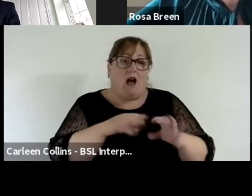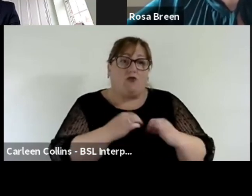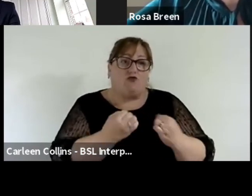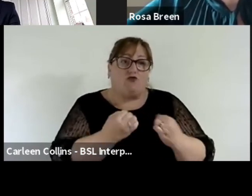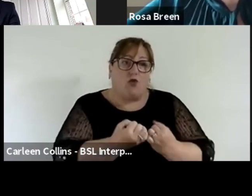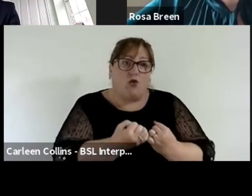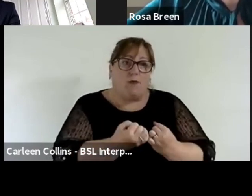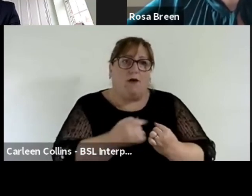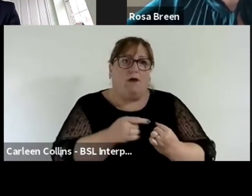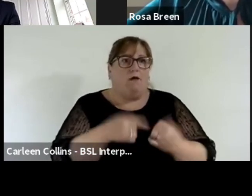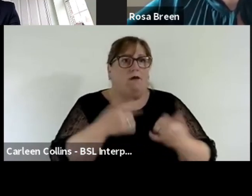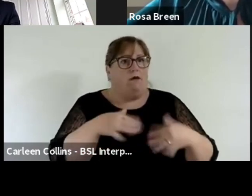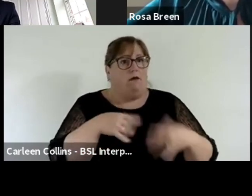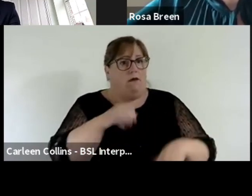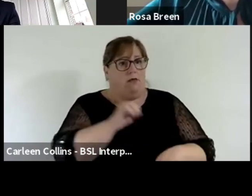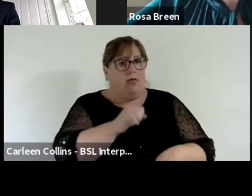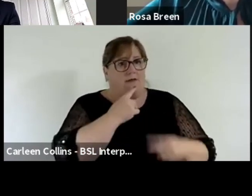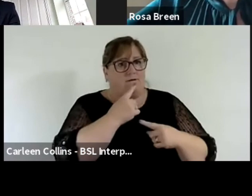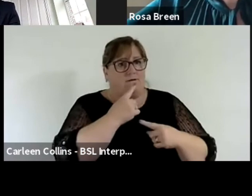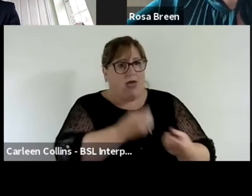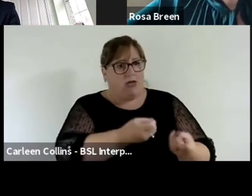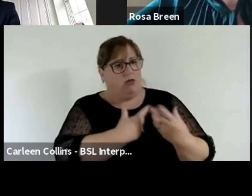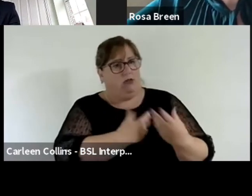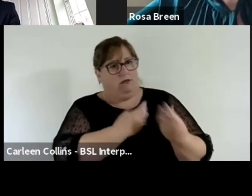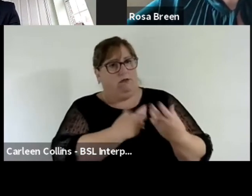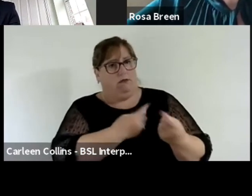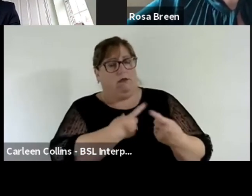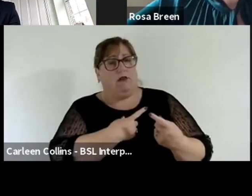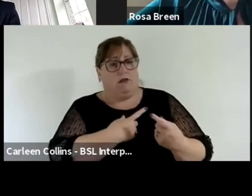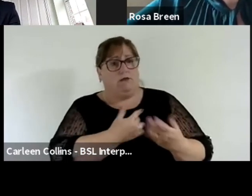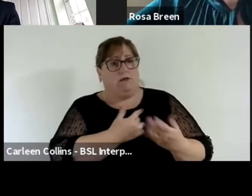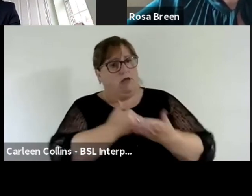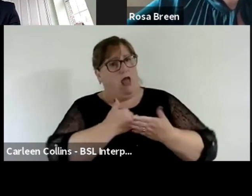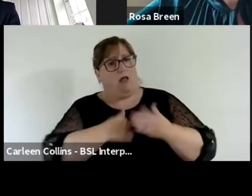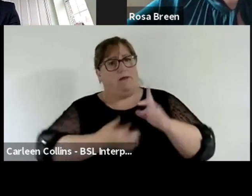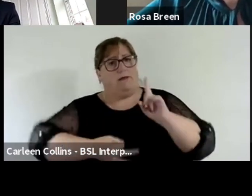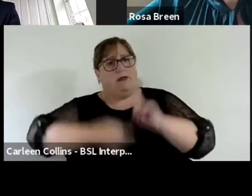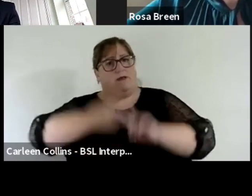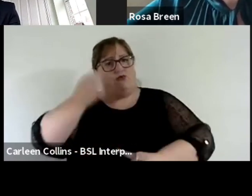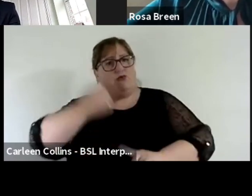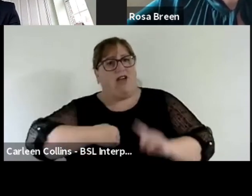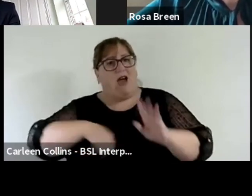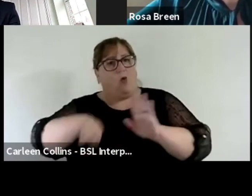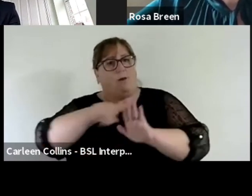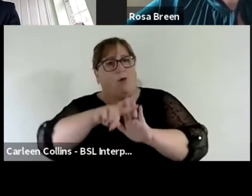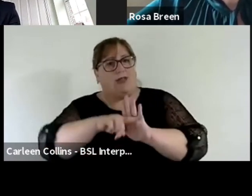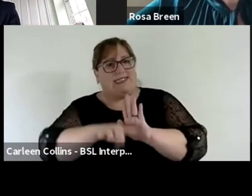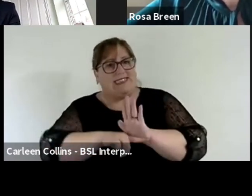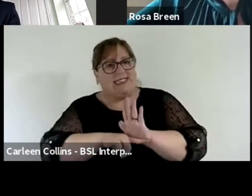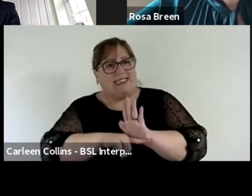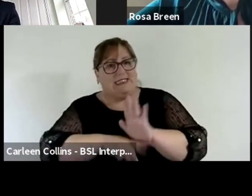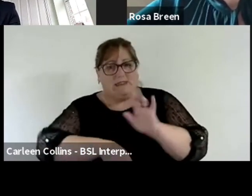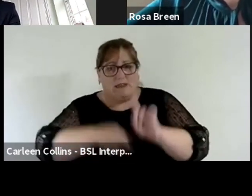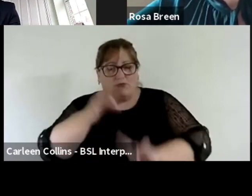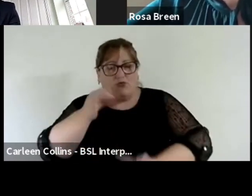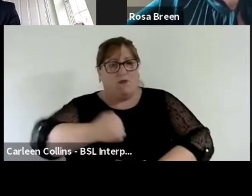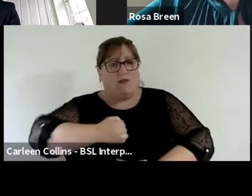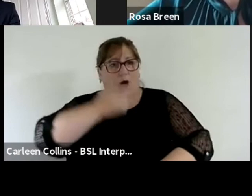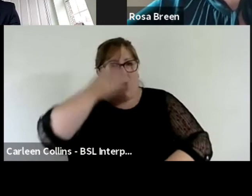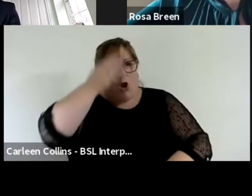Underneath that we have three sub groups, one of them is the dyslexia dyspraxia network group and they have